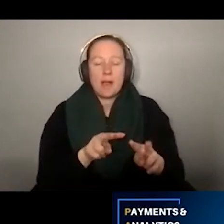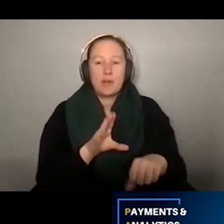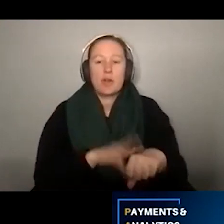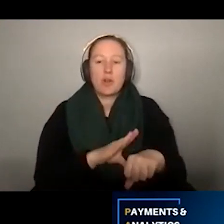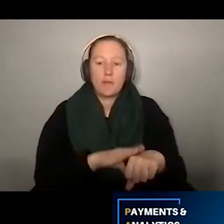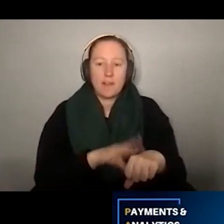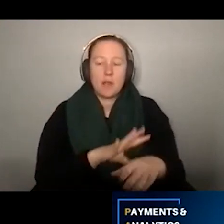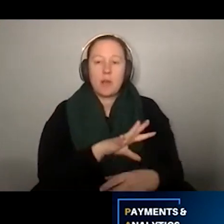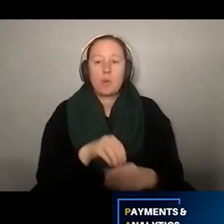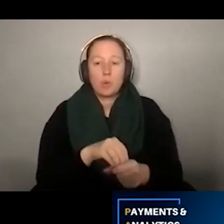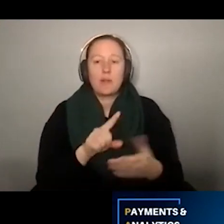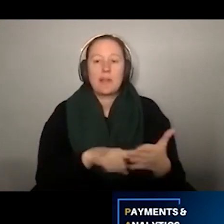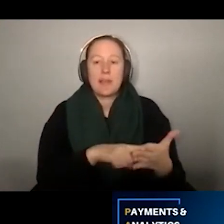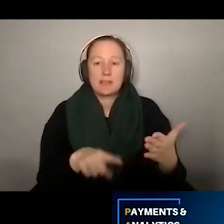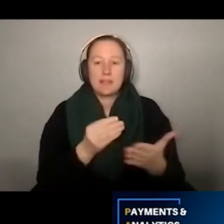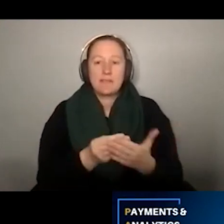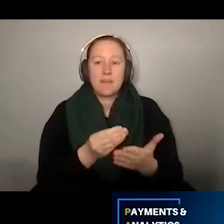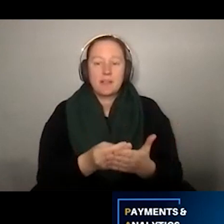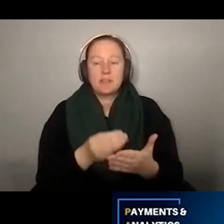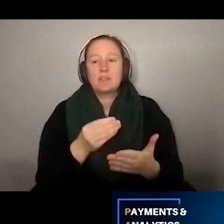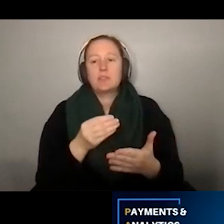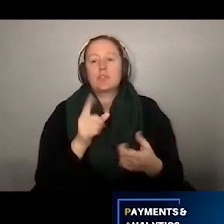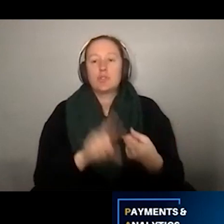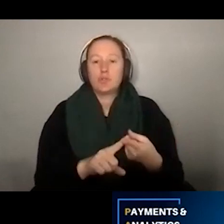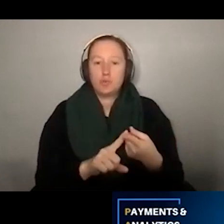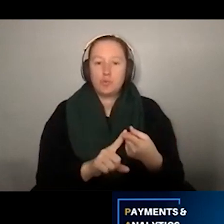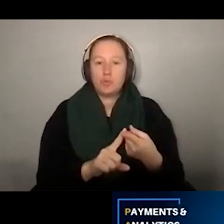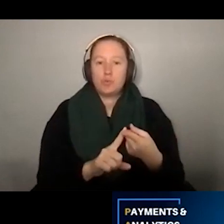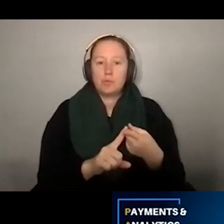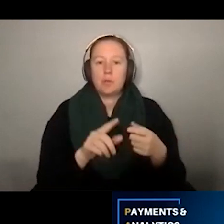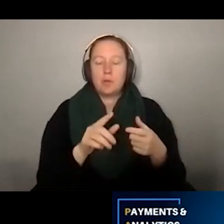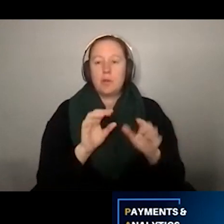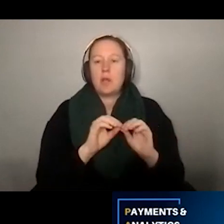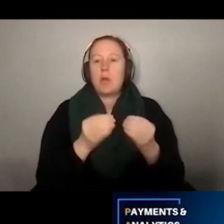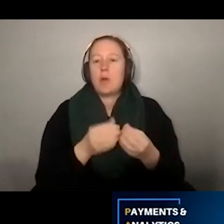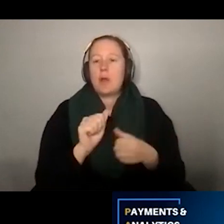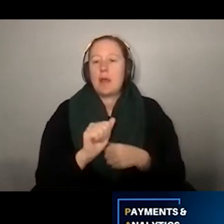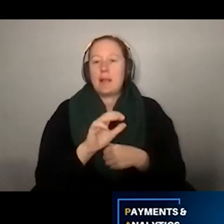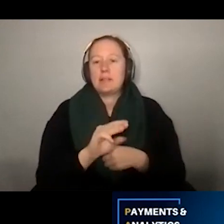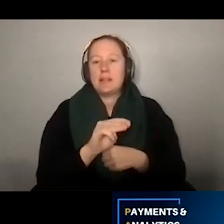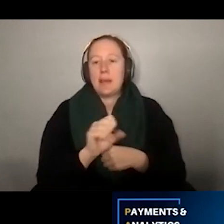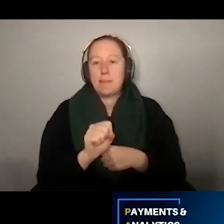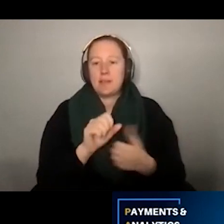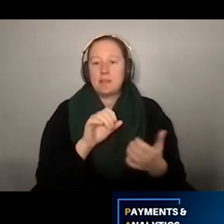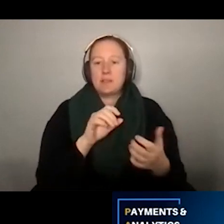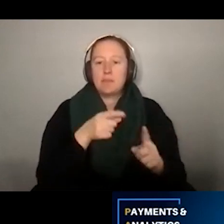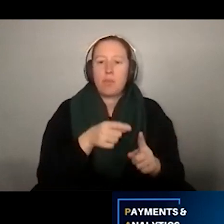including the canceling funds notification to the organization's ACMS points of contact.